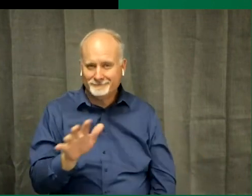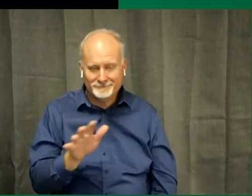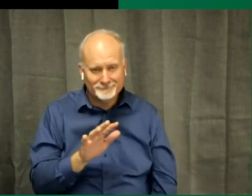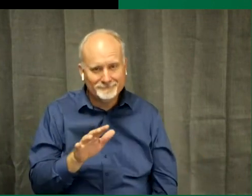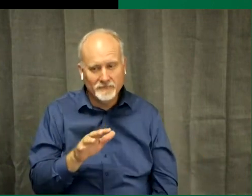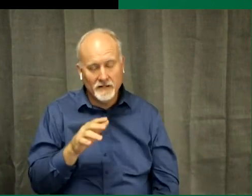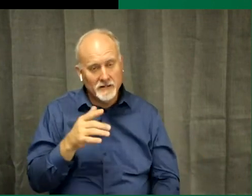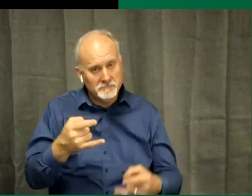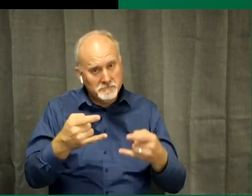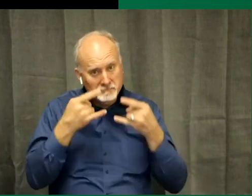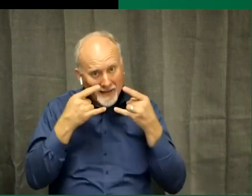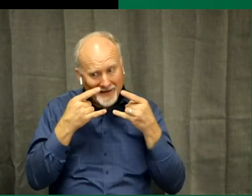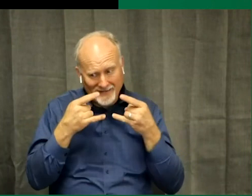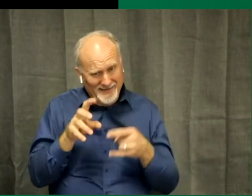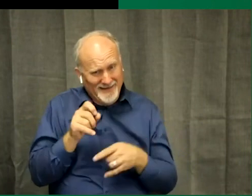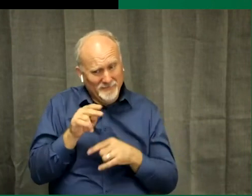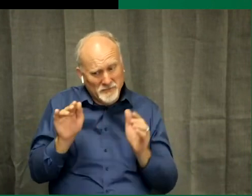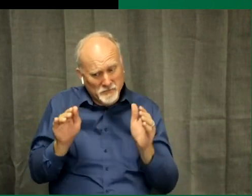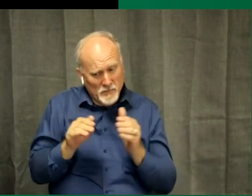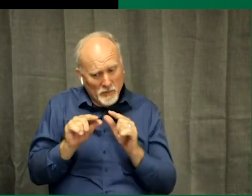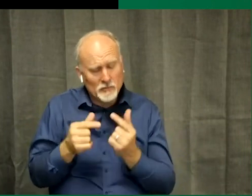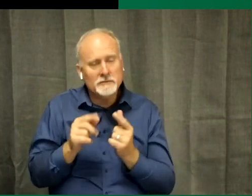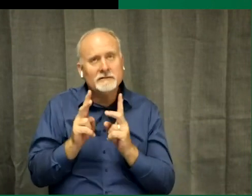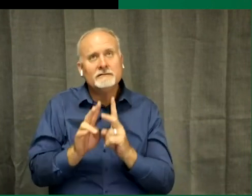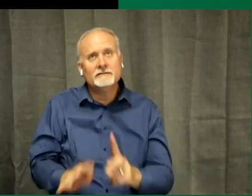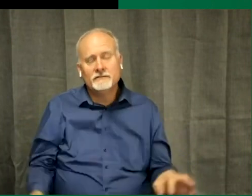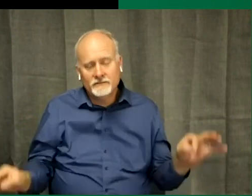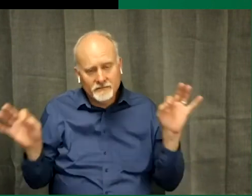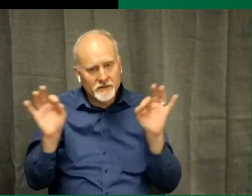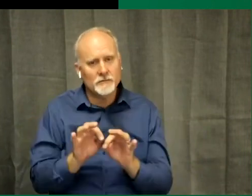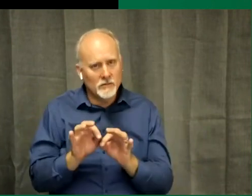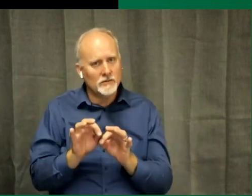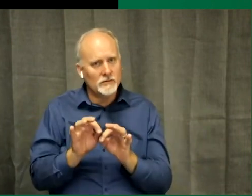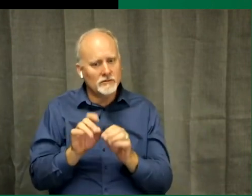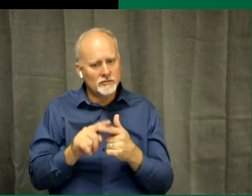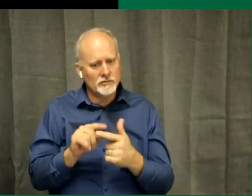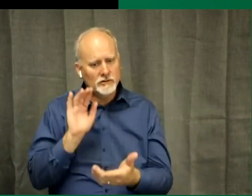your mask even in these small group settings is critically important to reducing the spread